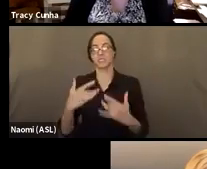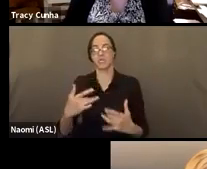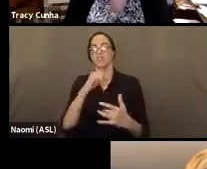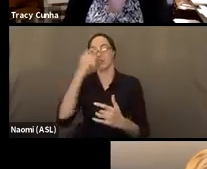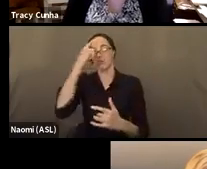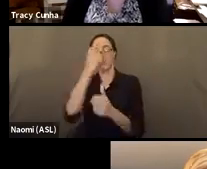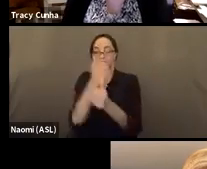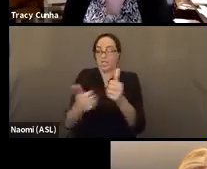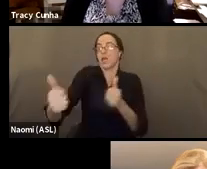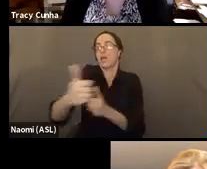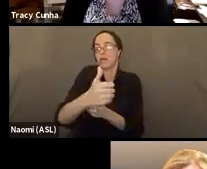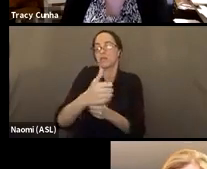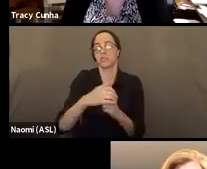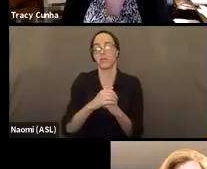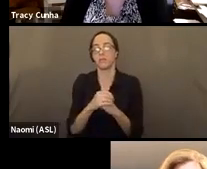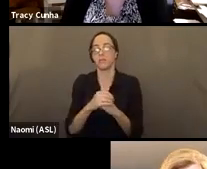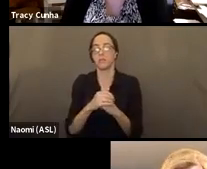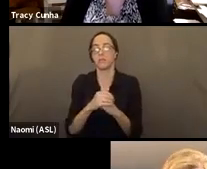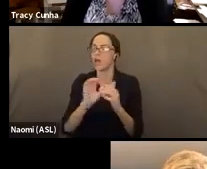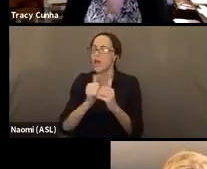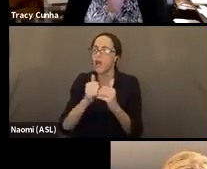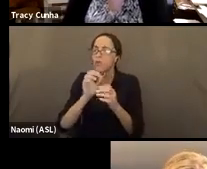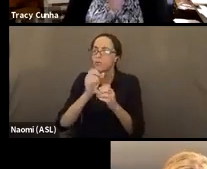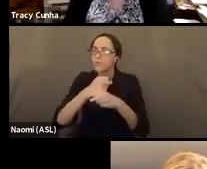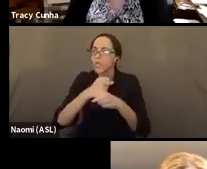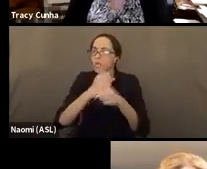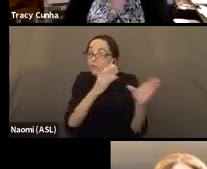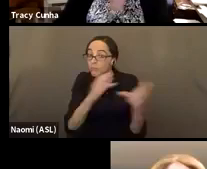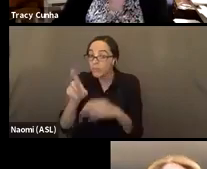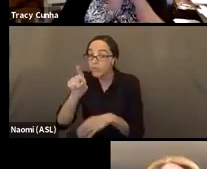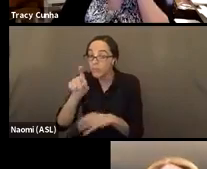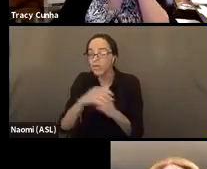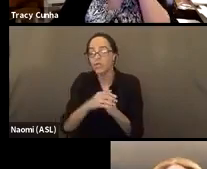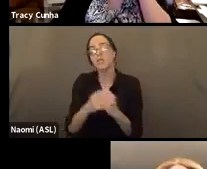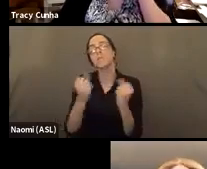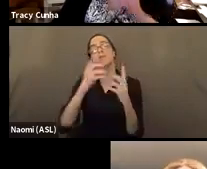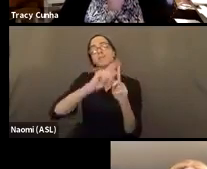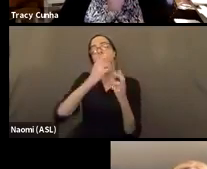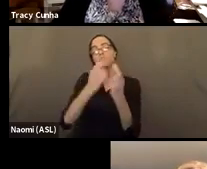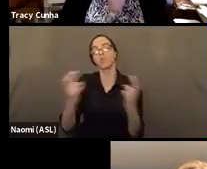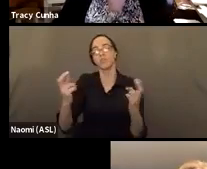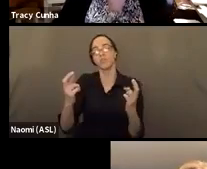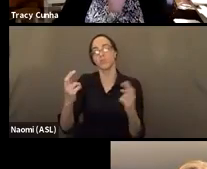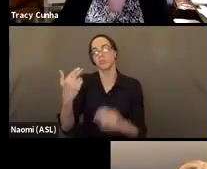so many resources as several people have spoke about that to make sure that you can